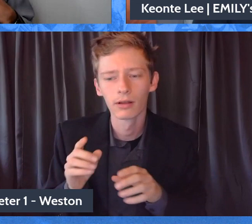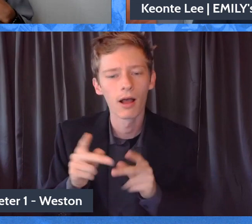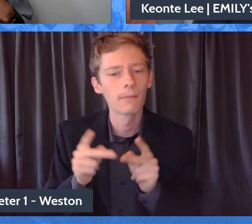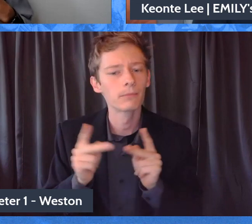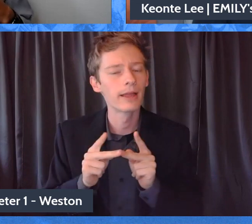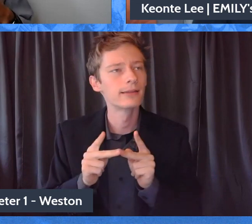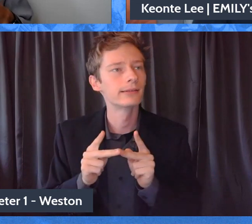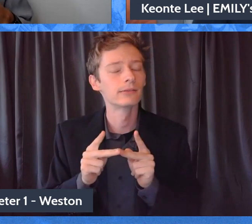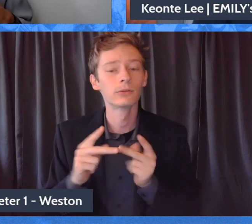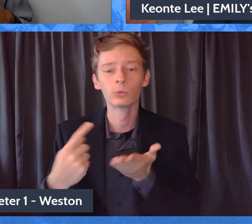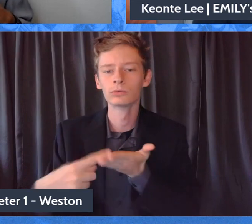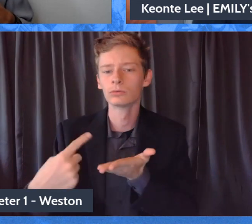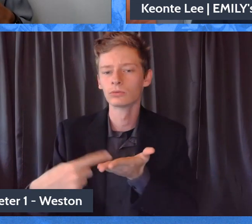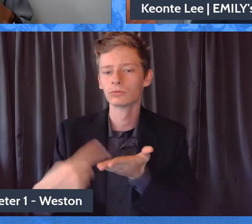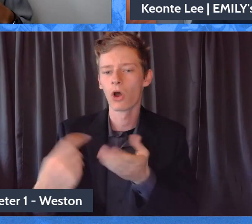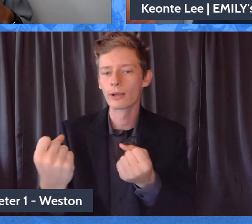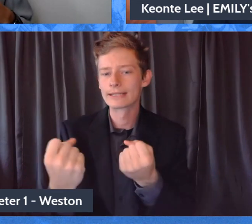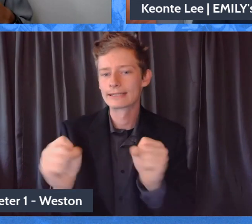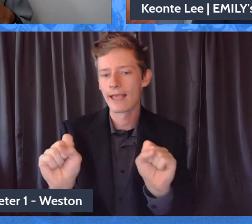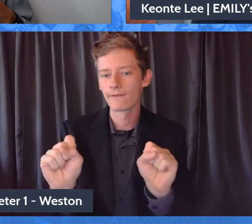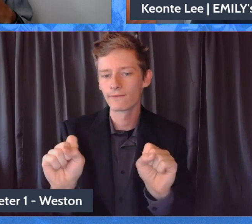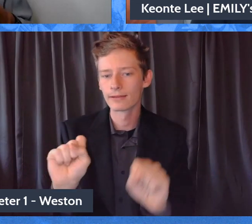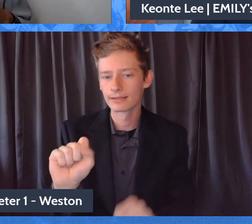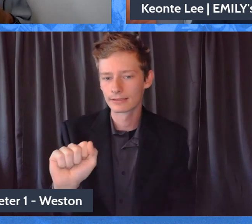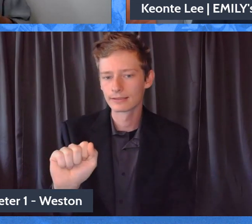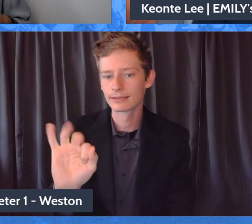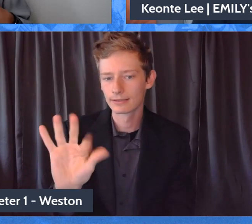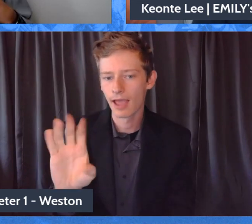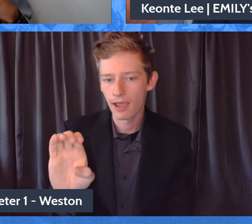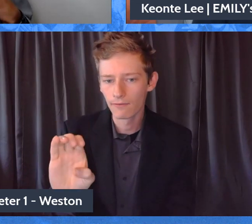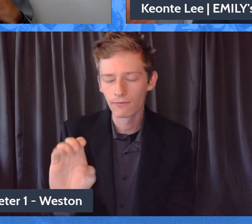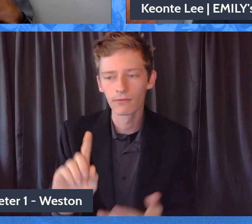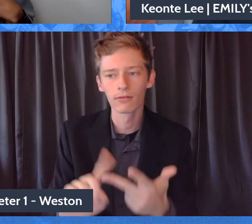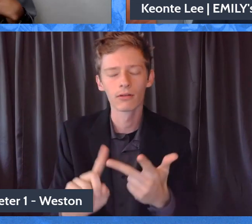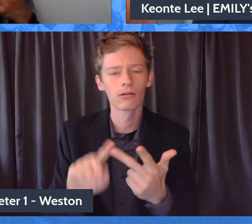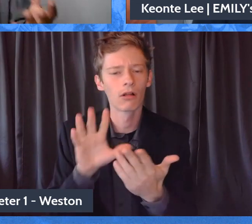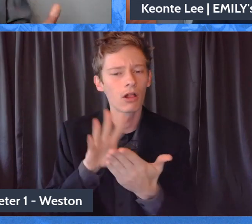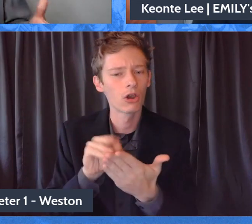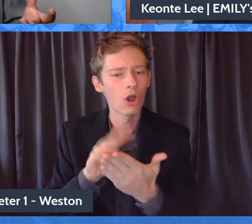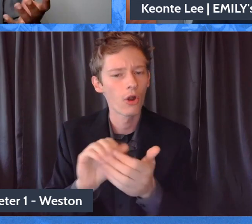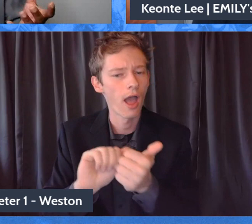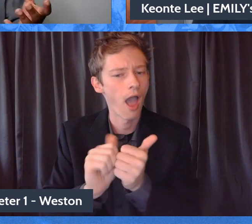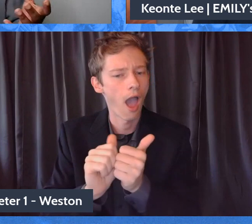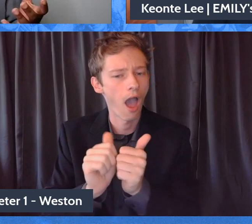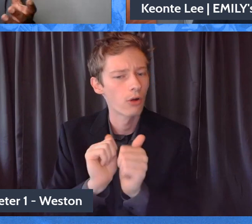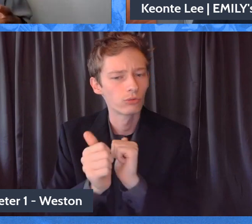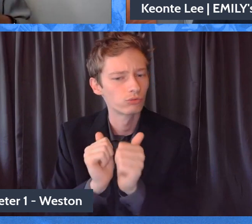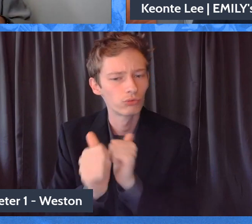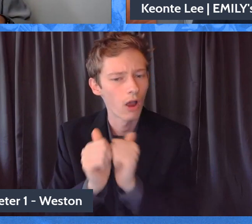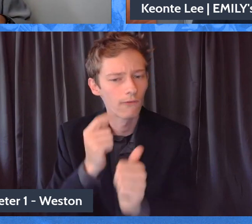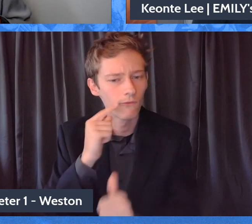and learn about how to run for office and whether or not they should consider running for office,